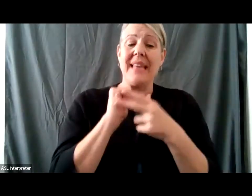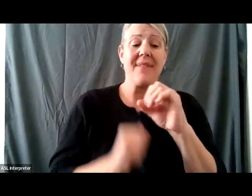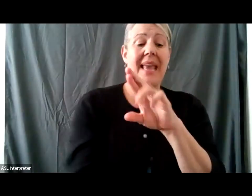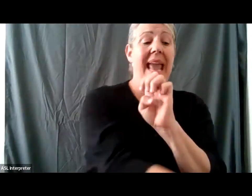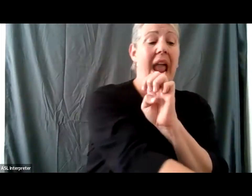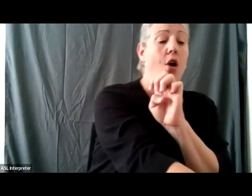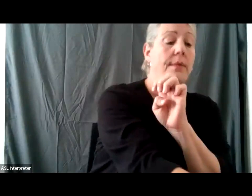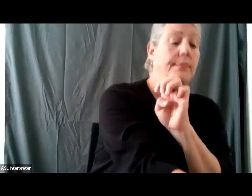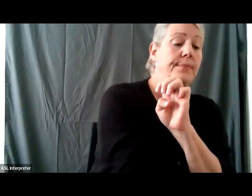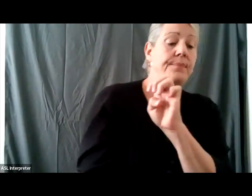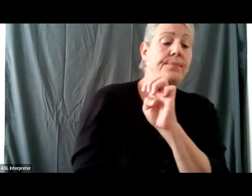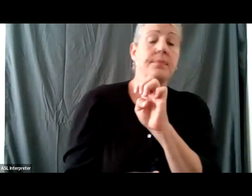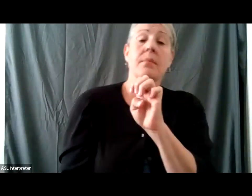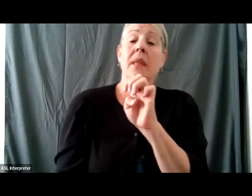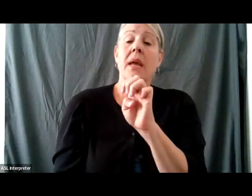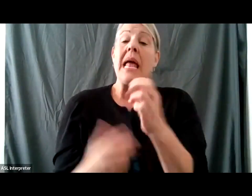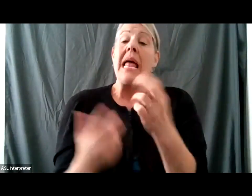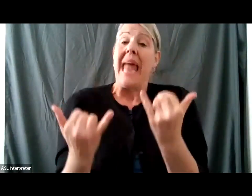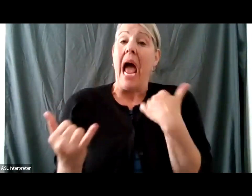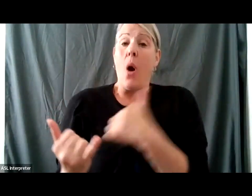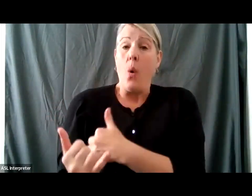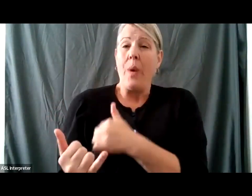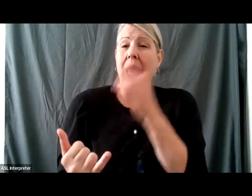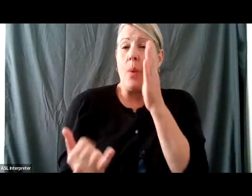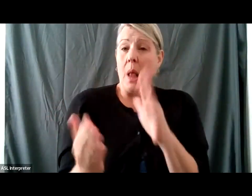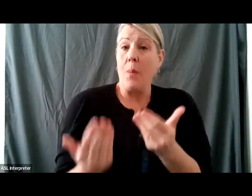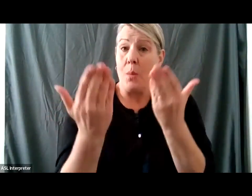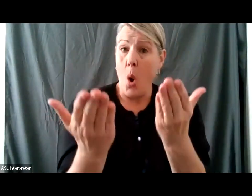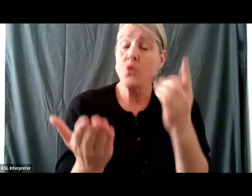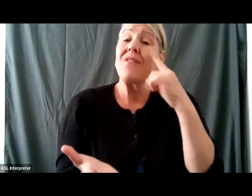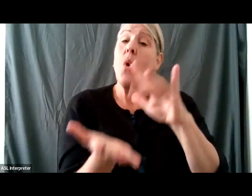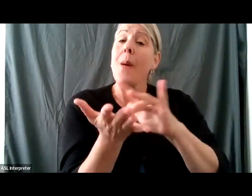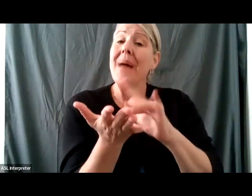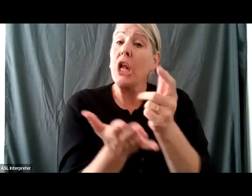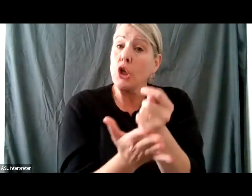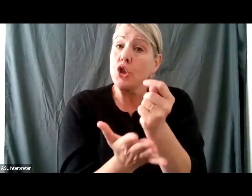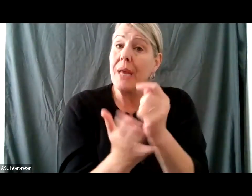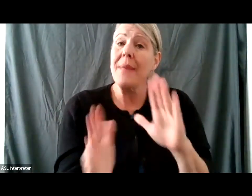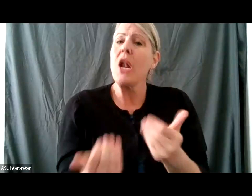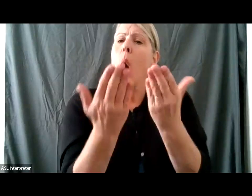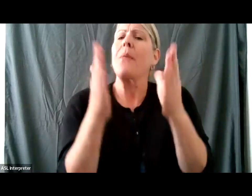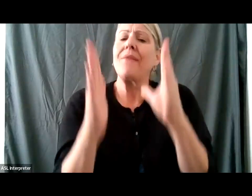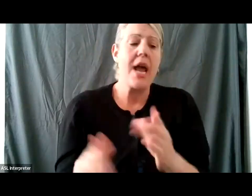Specifically, we're proposing that in medical treatment, a provider cannot deny or limit